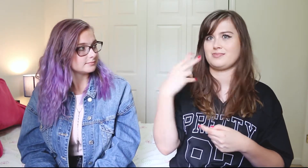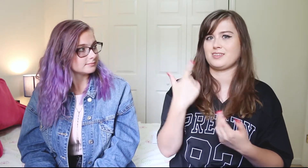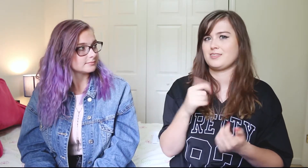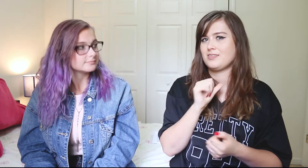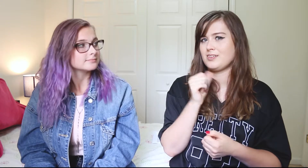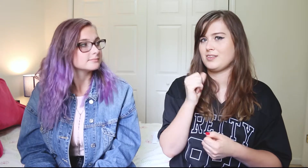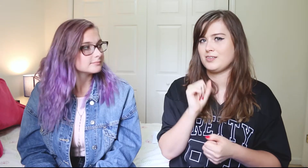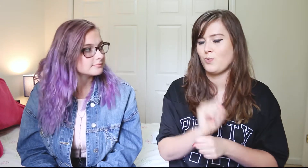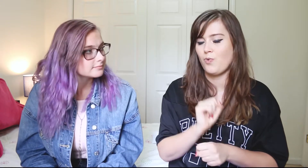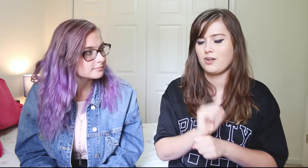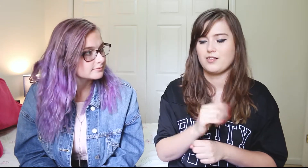It didn't work.